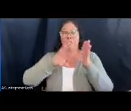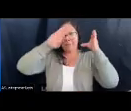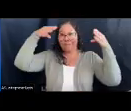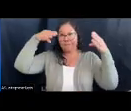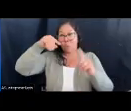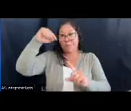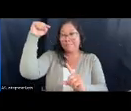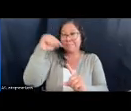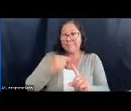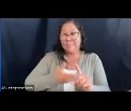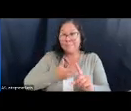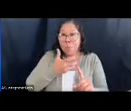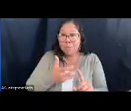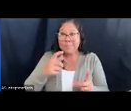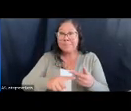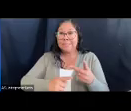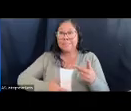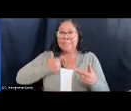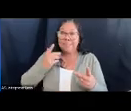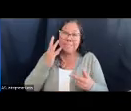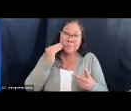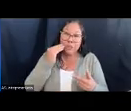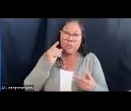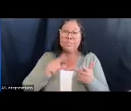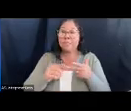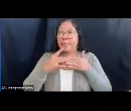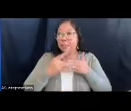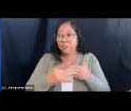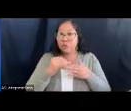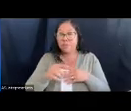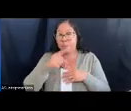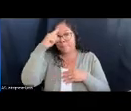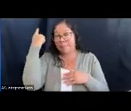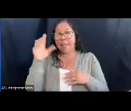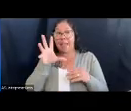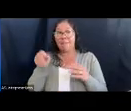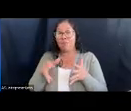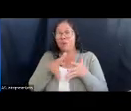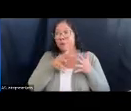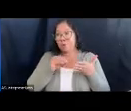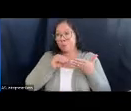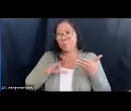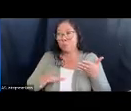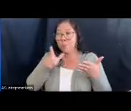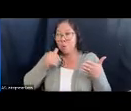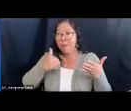lived experiences, and leadership of black and African-American students with disabilities,